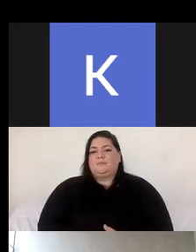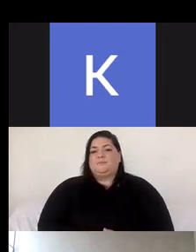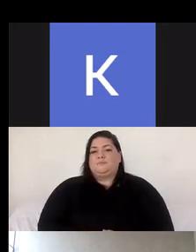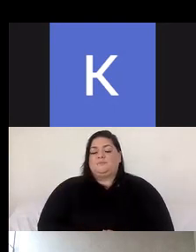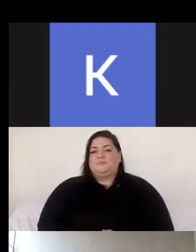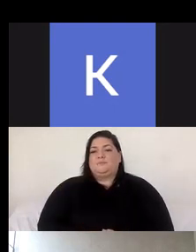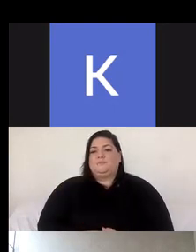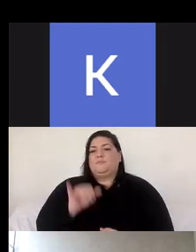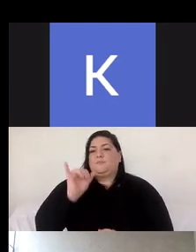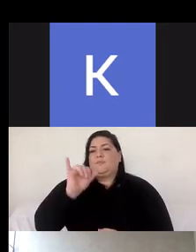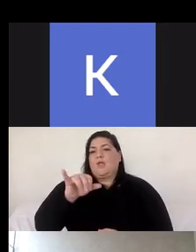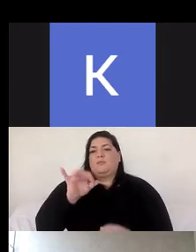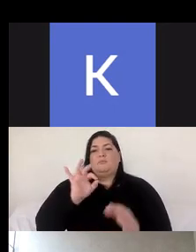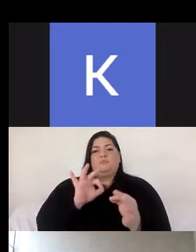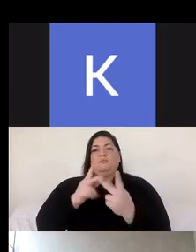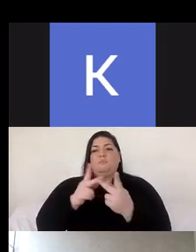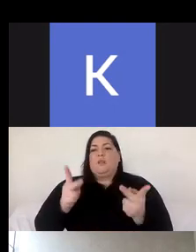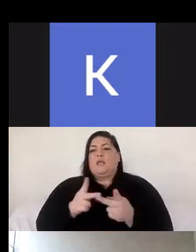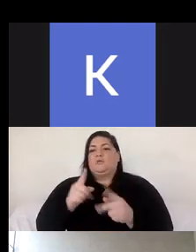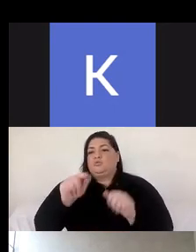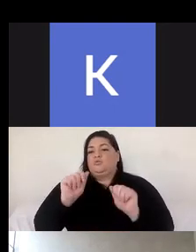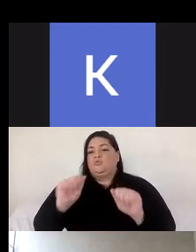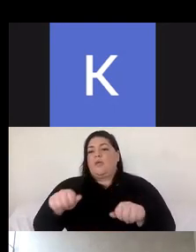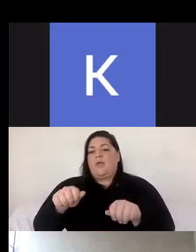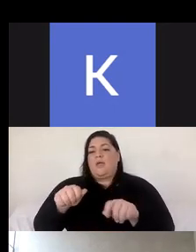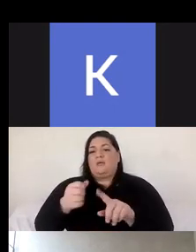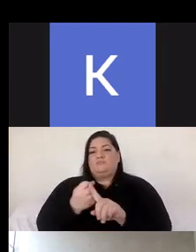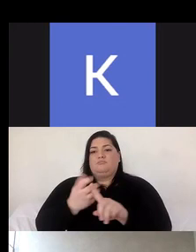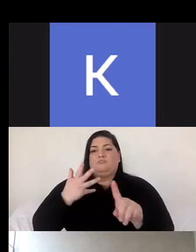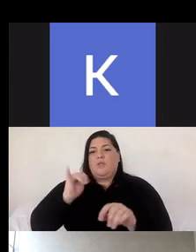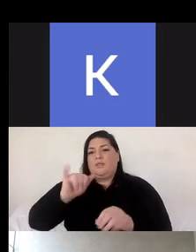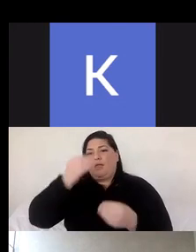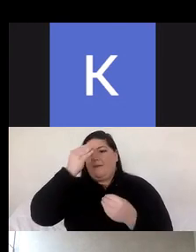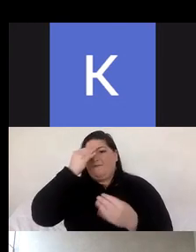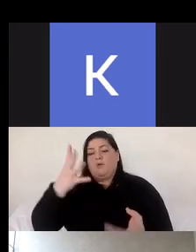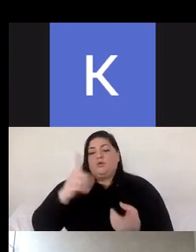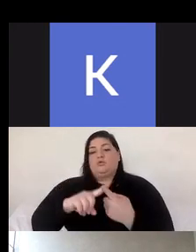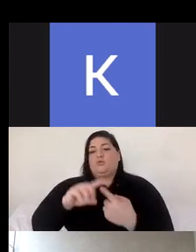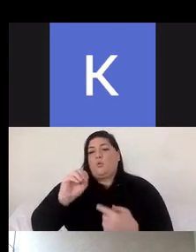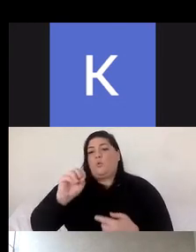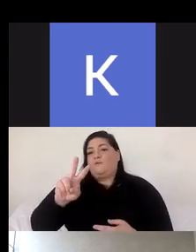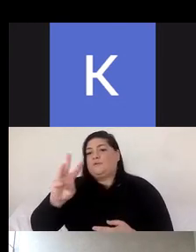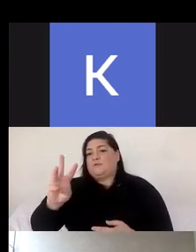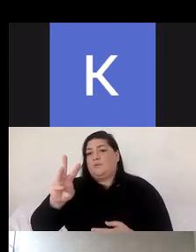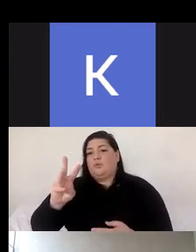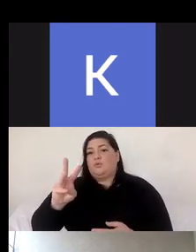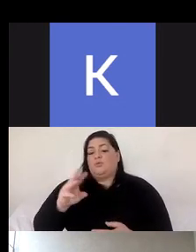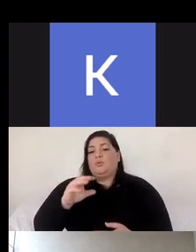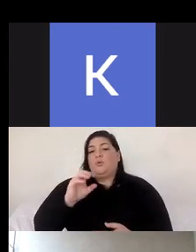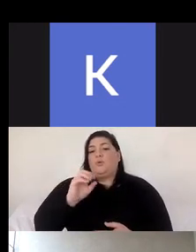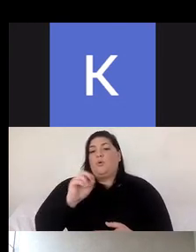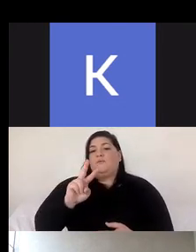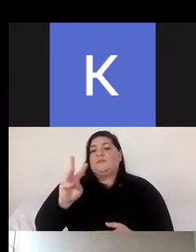This would be a place where you can elevate that information to OVW, because again, OVW is looking